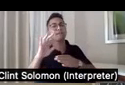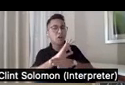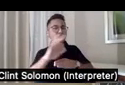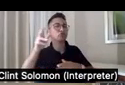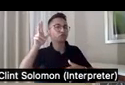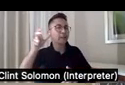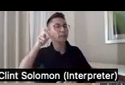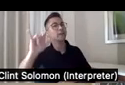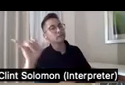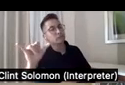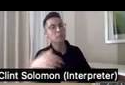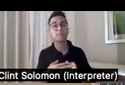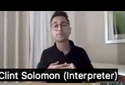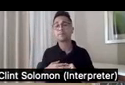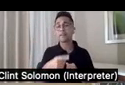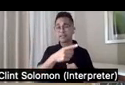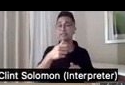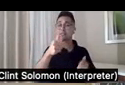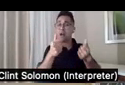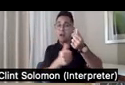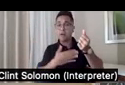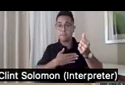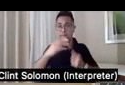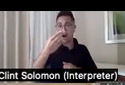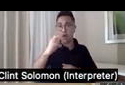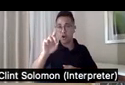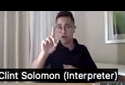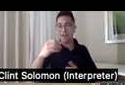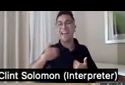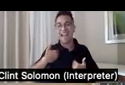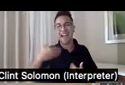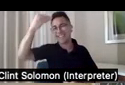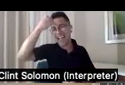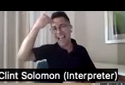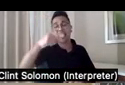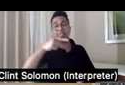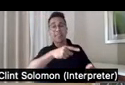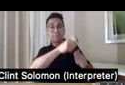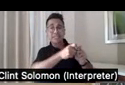so this is under my hood i have a hat this particular child isn't really bothered too much by